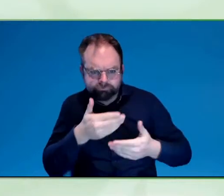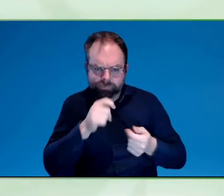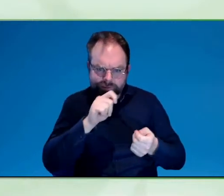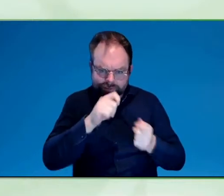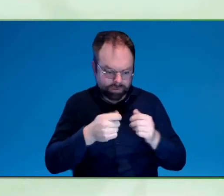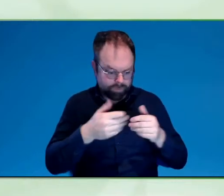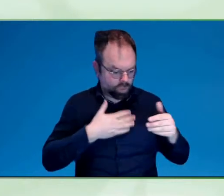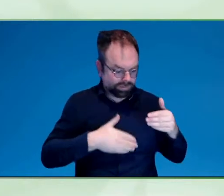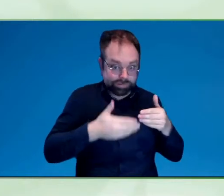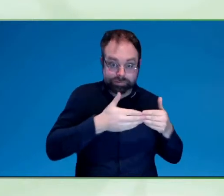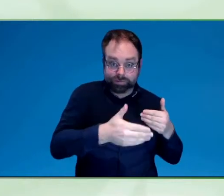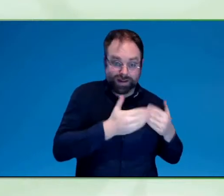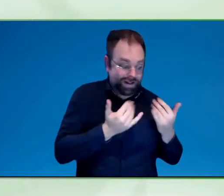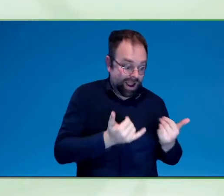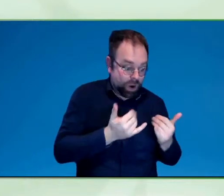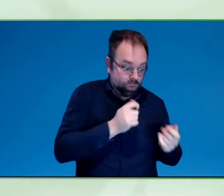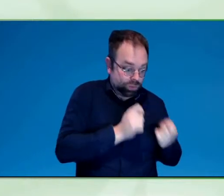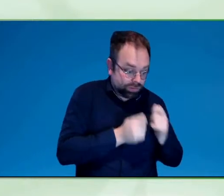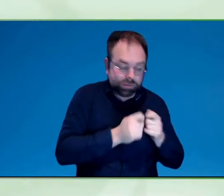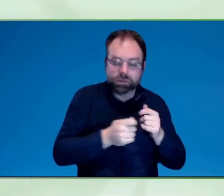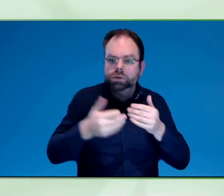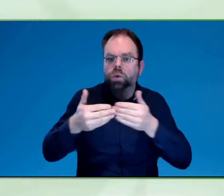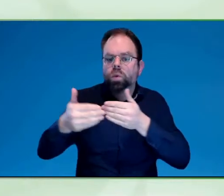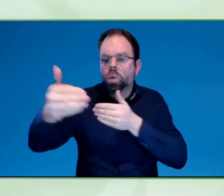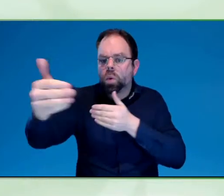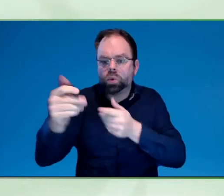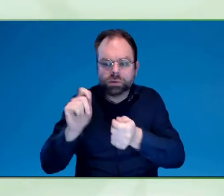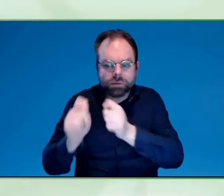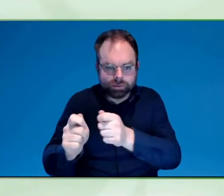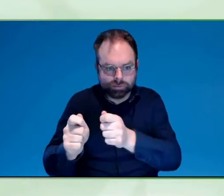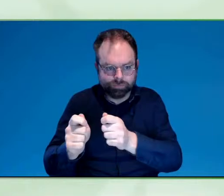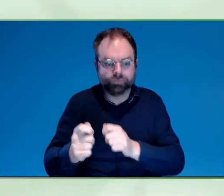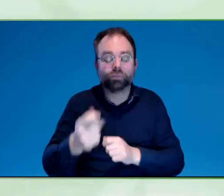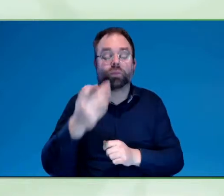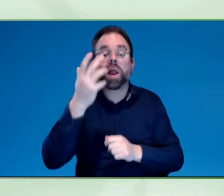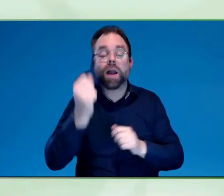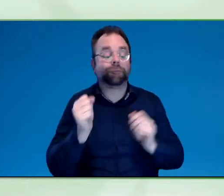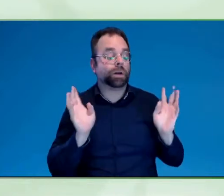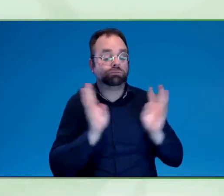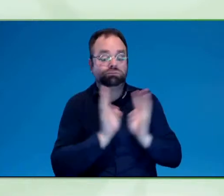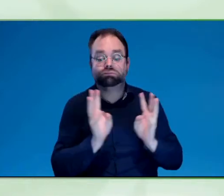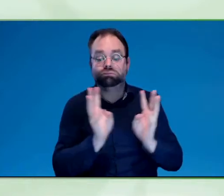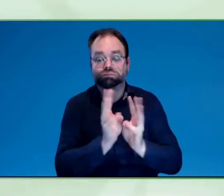quarterly basis, we are able to bring people together who may not have the opportunity